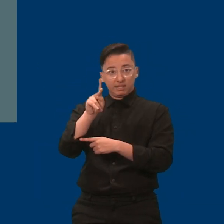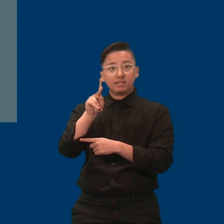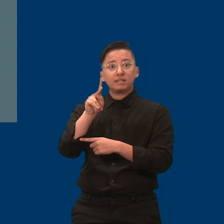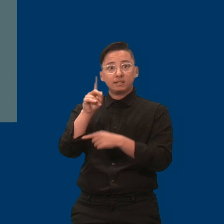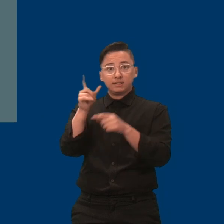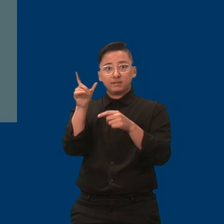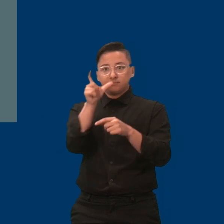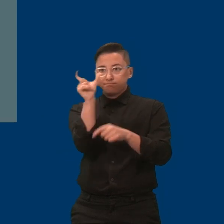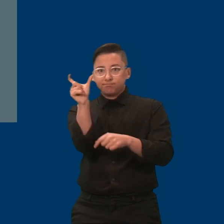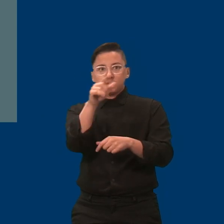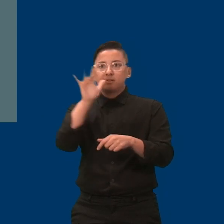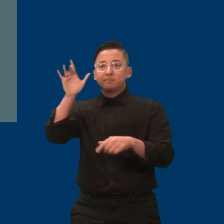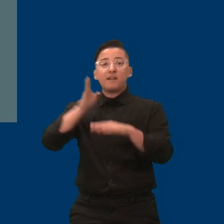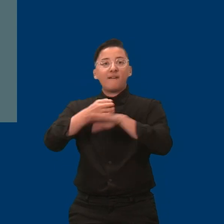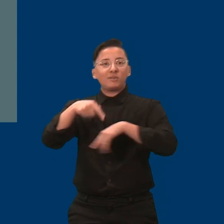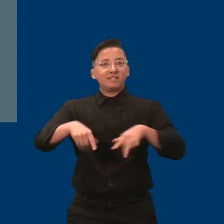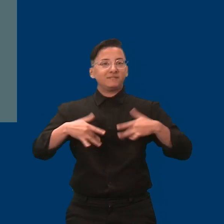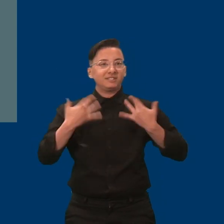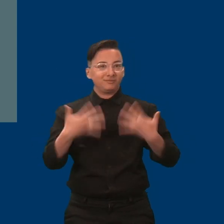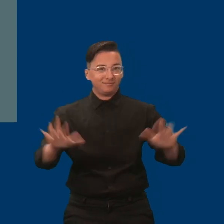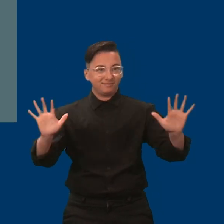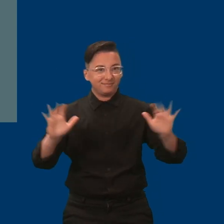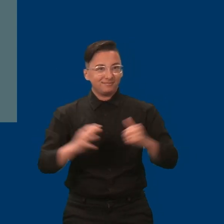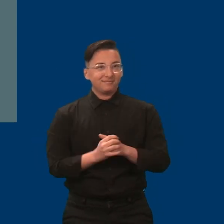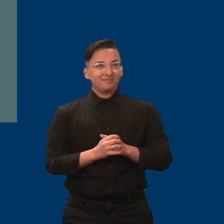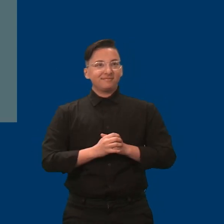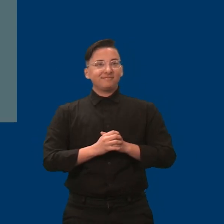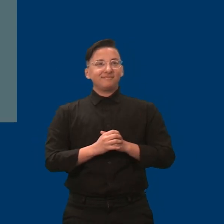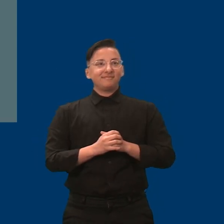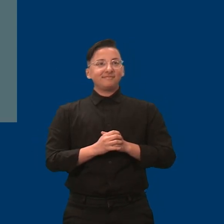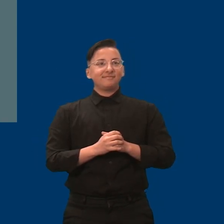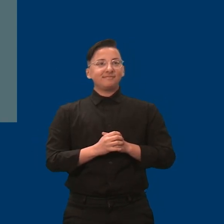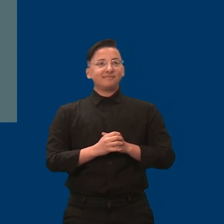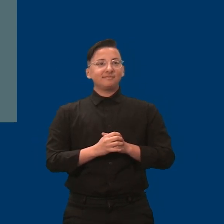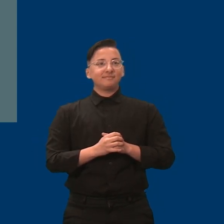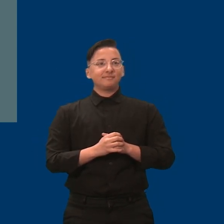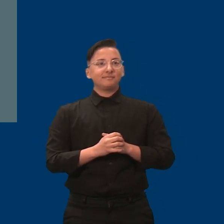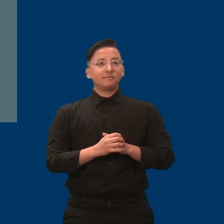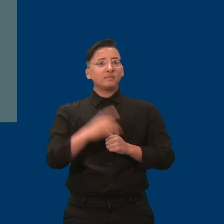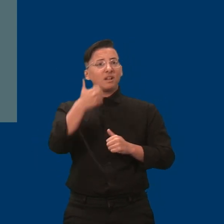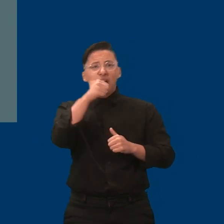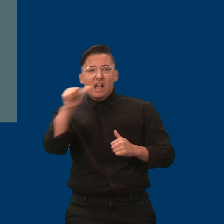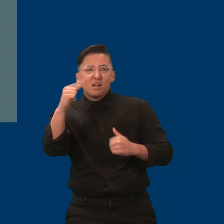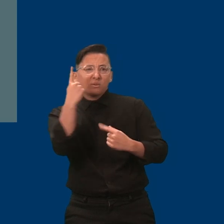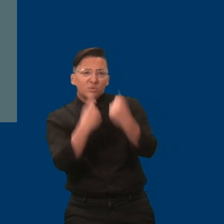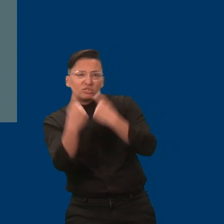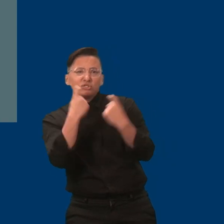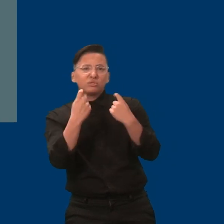You can always reach out to MCD staff with more questions about the application process.